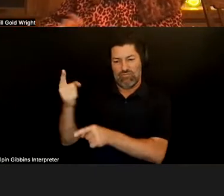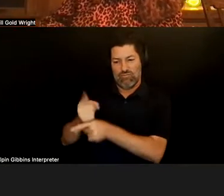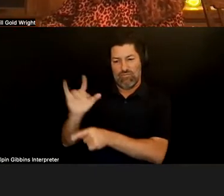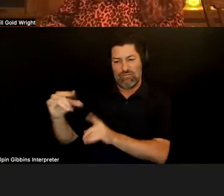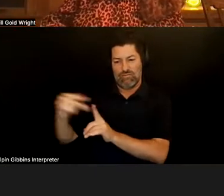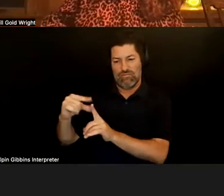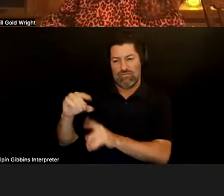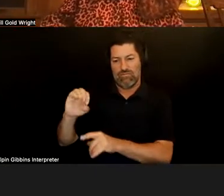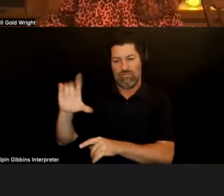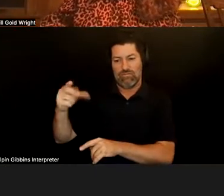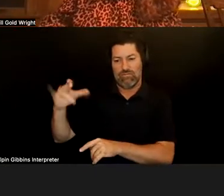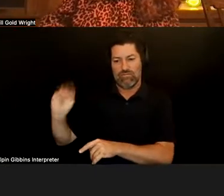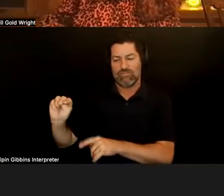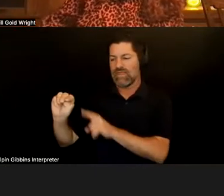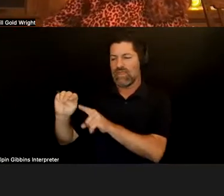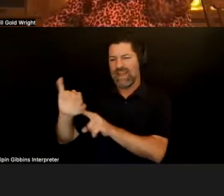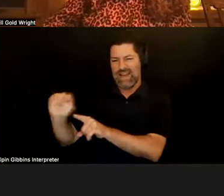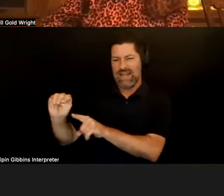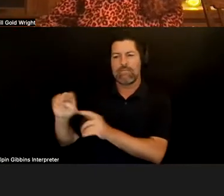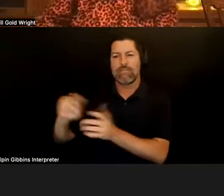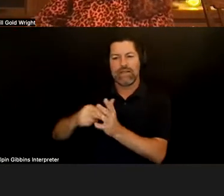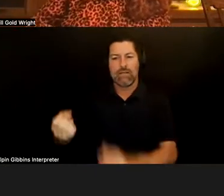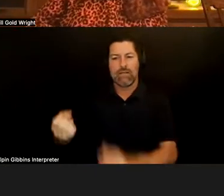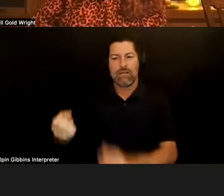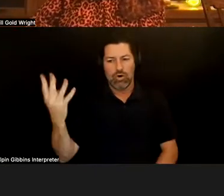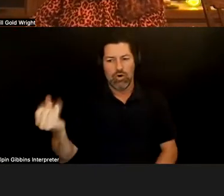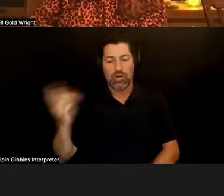20:23:47 Llohem is has a plural ending so even though it's translated as God.